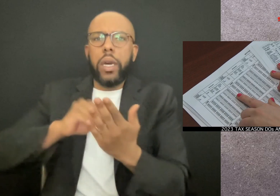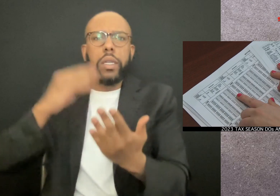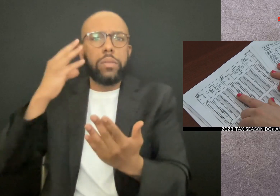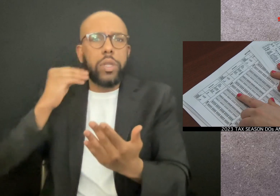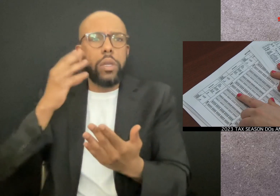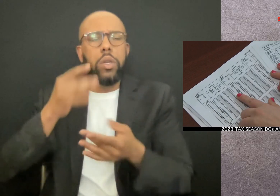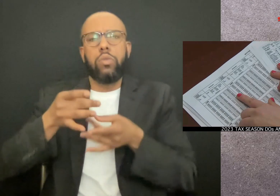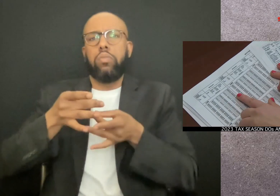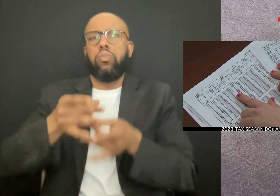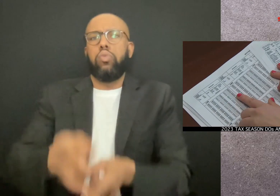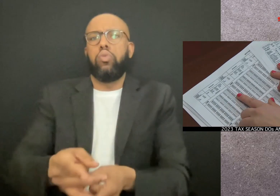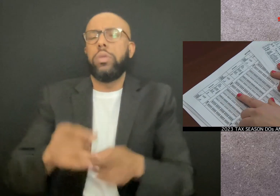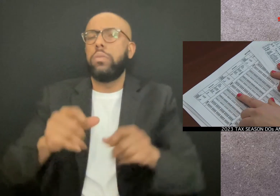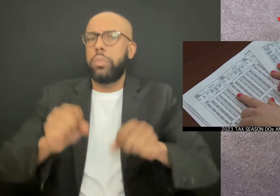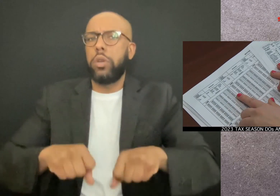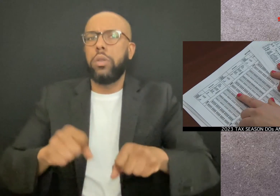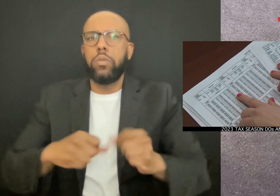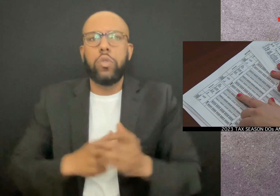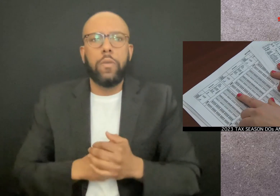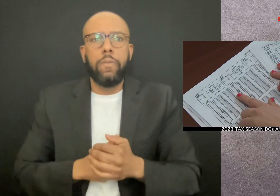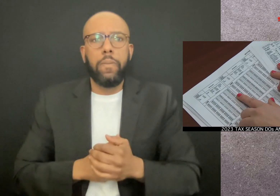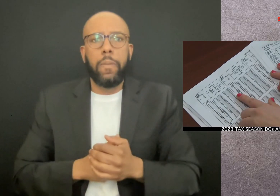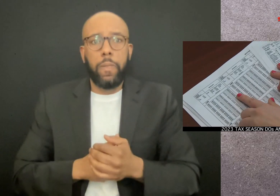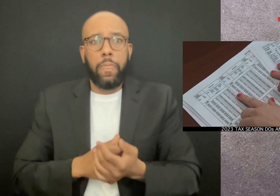and make your filing experience as smooth as possible